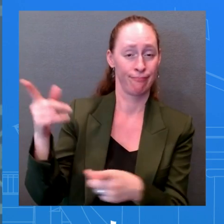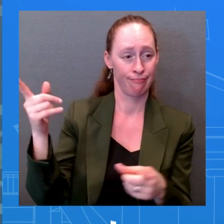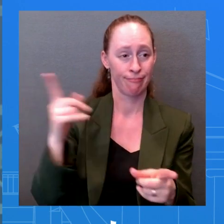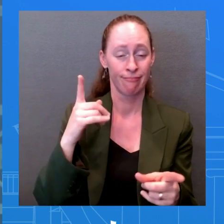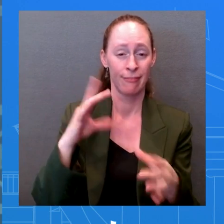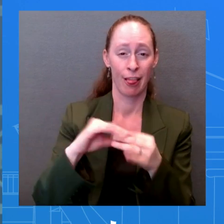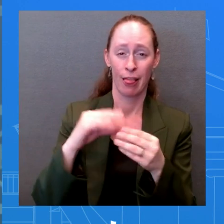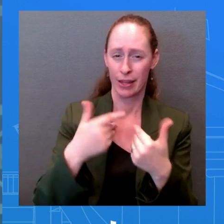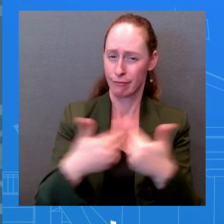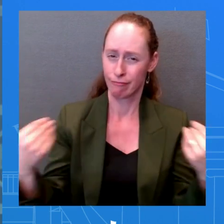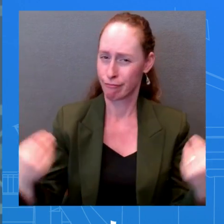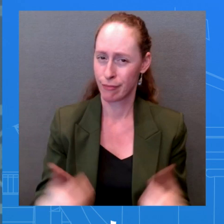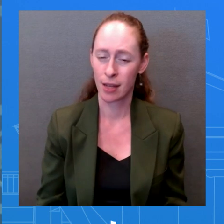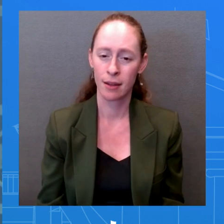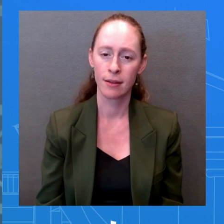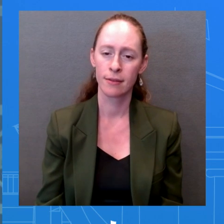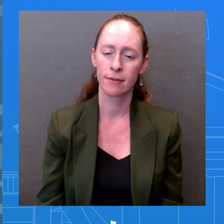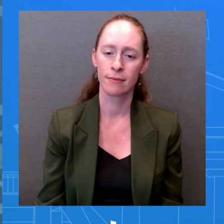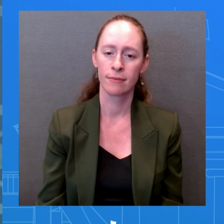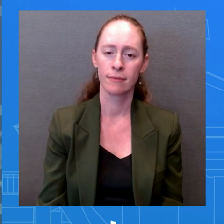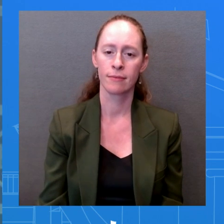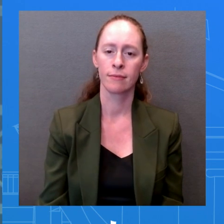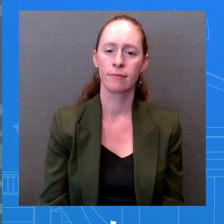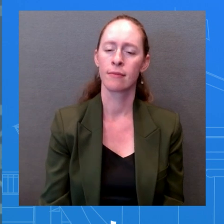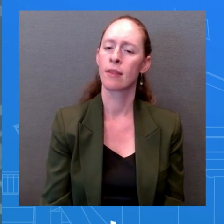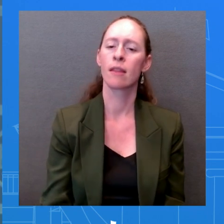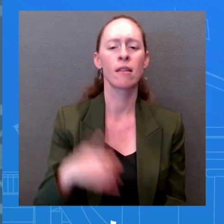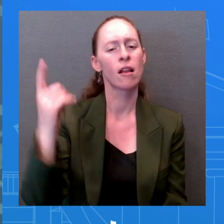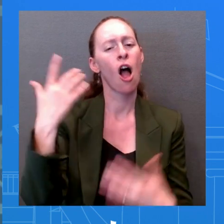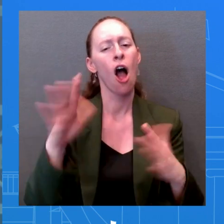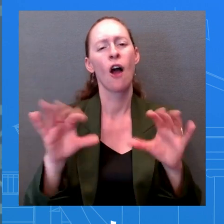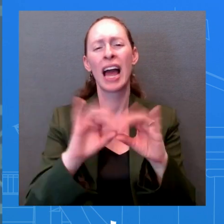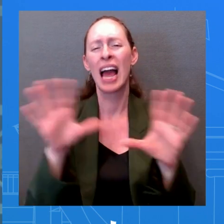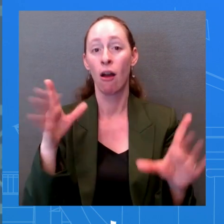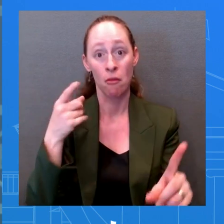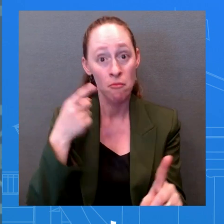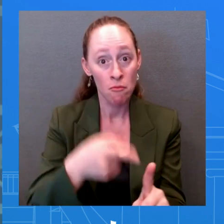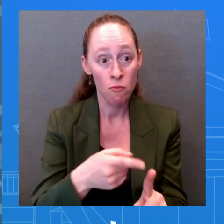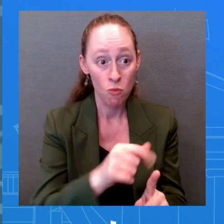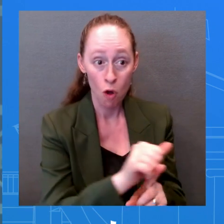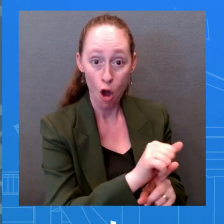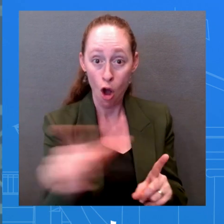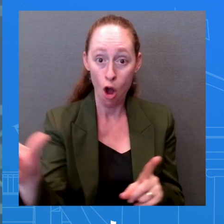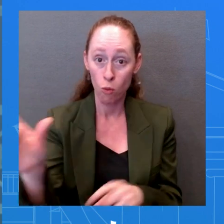He's worked with mainstream Republicans on a whole range of issues, including efforts to reduce violence